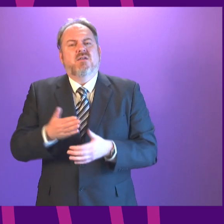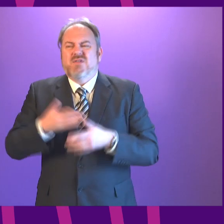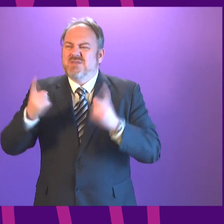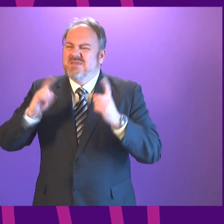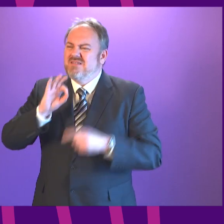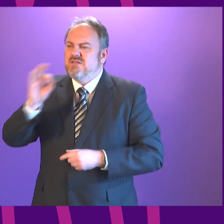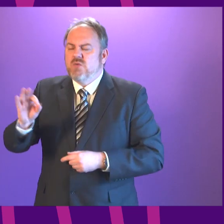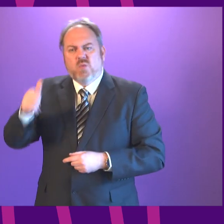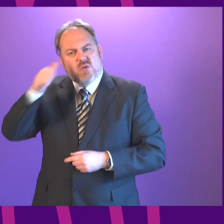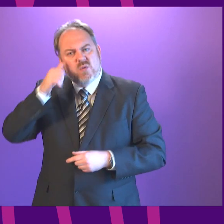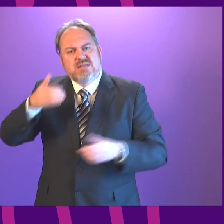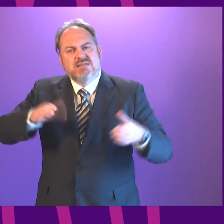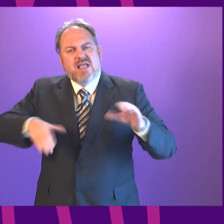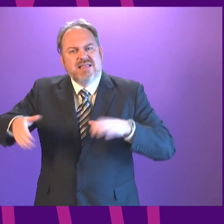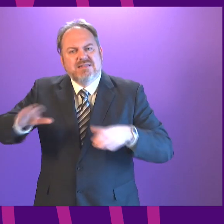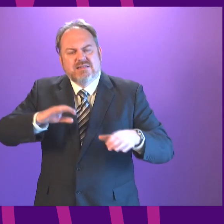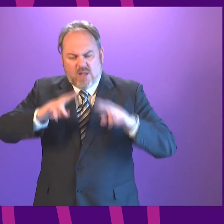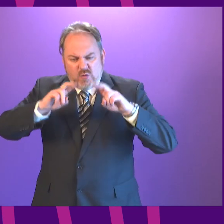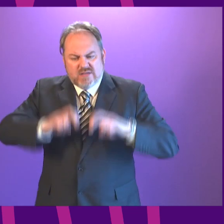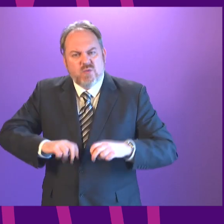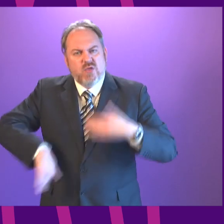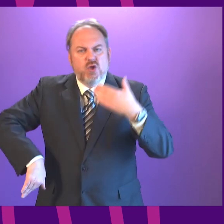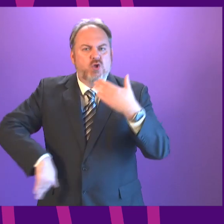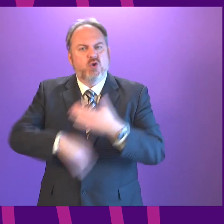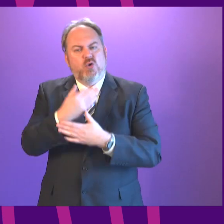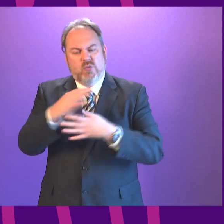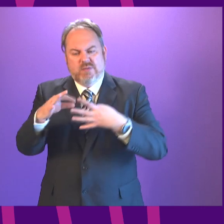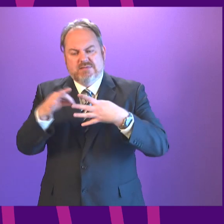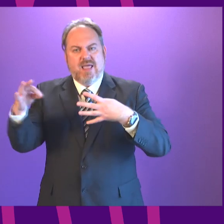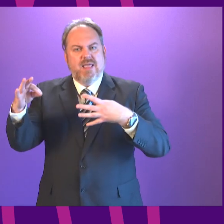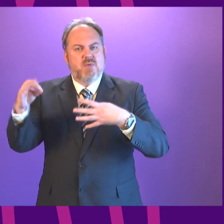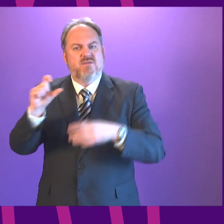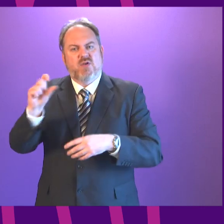are investigating claims that the new variant of the virus spreads more easily among children.